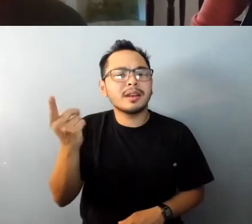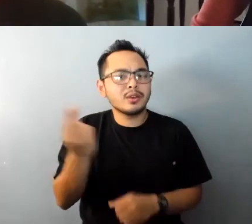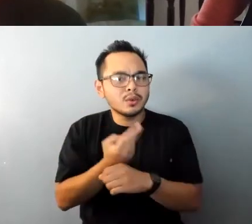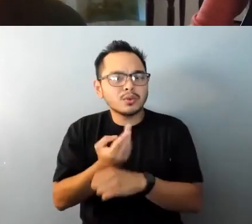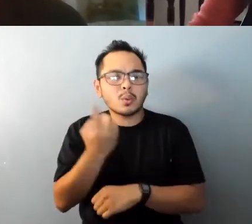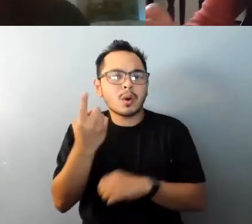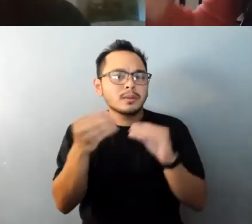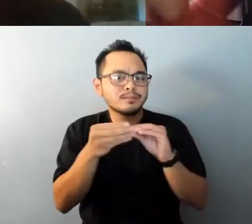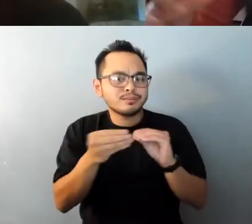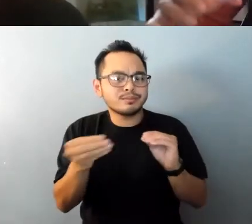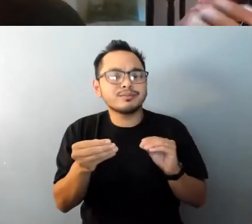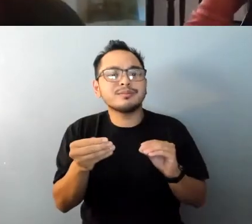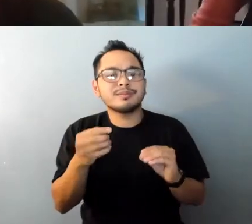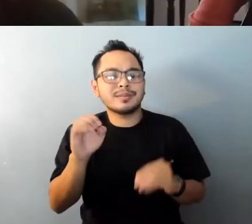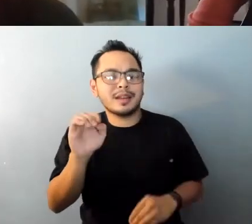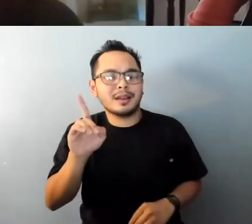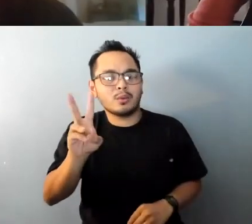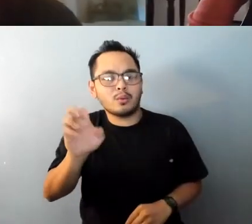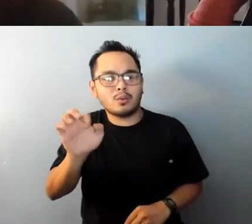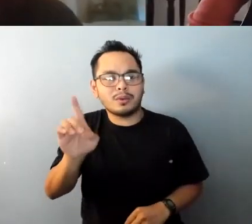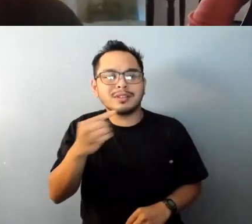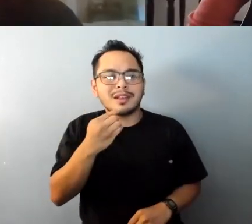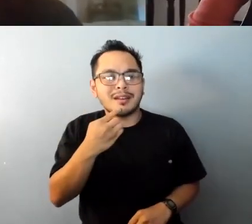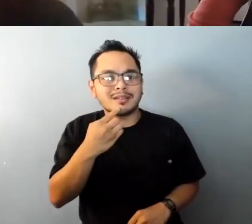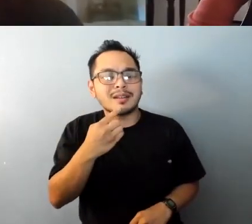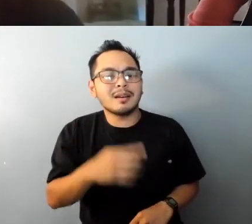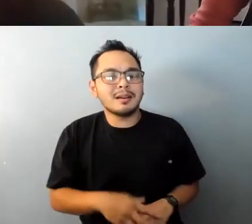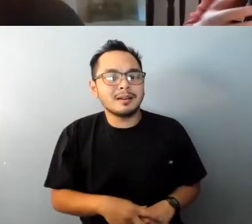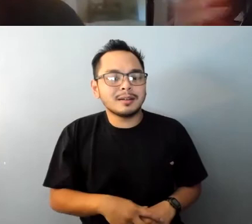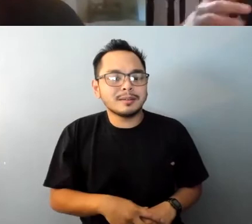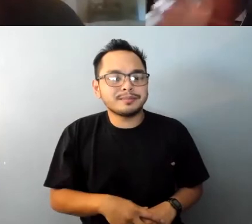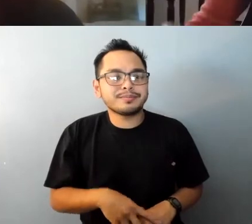where they are asking, where the father of this rich family is and they're like oh, he